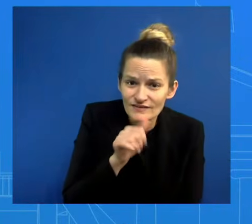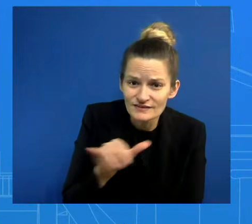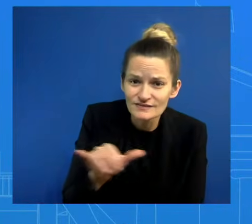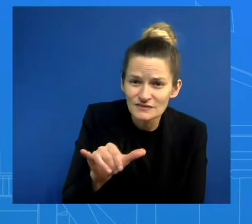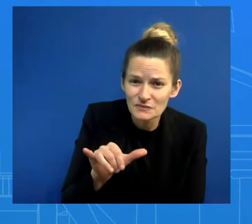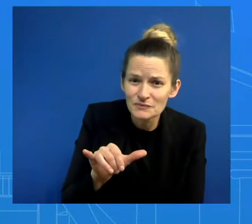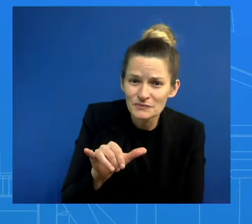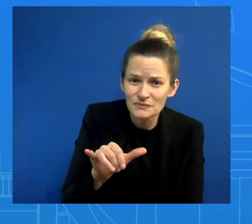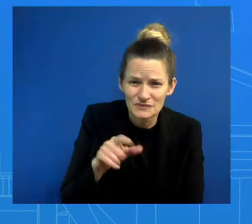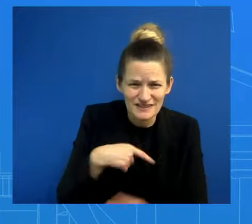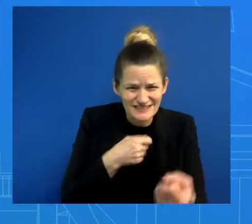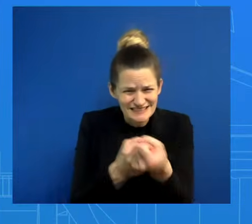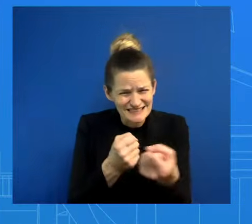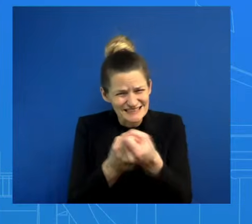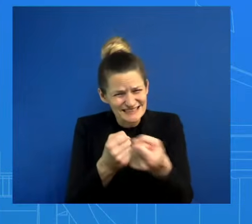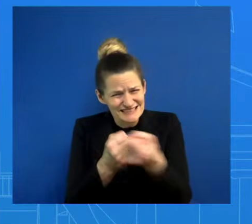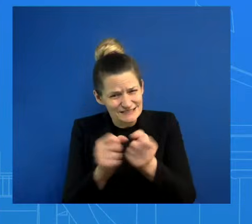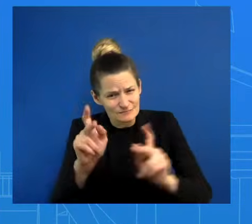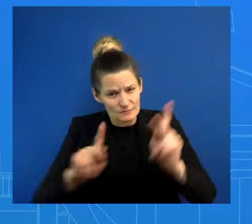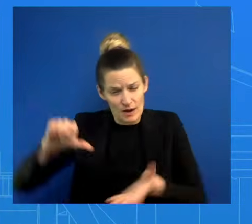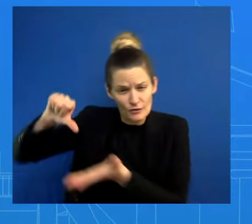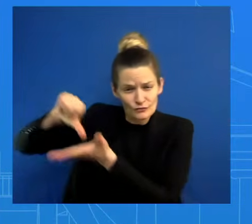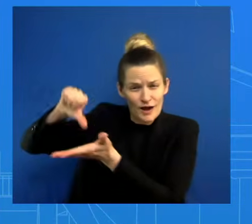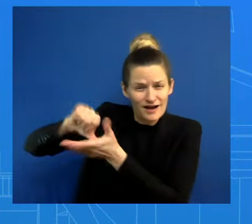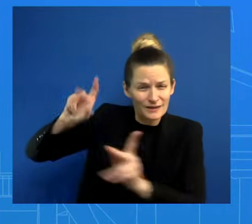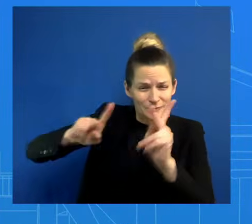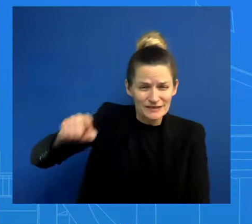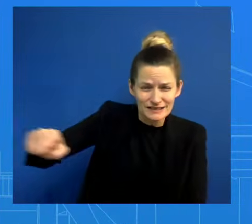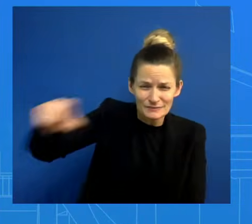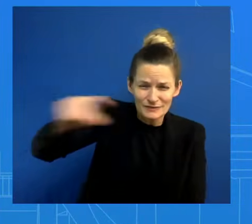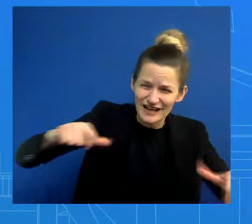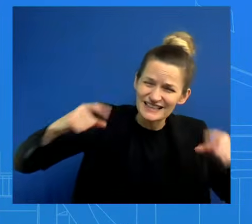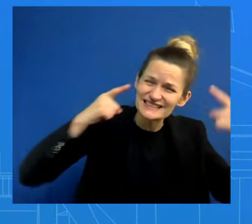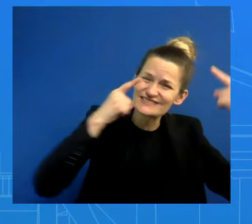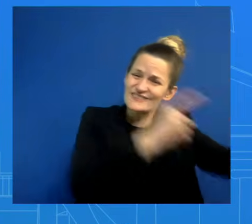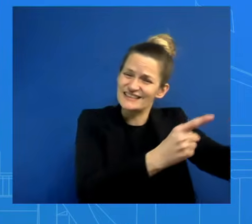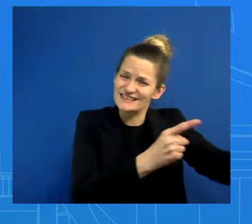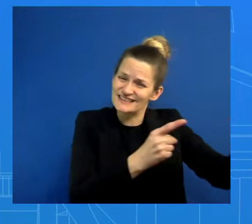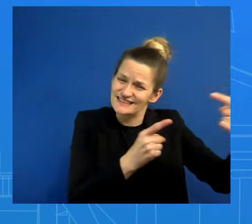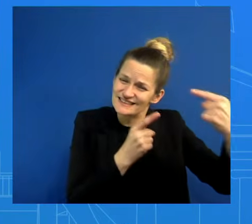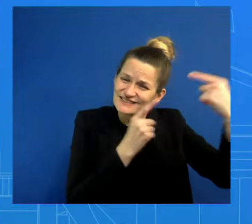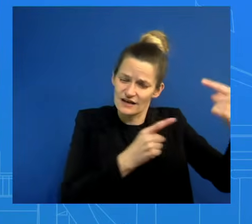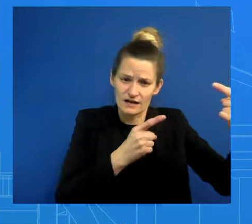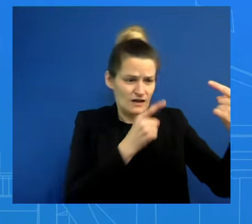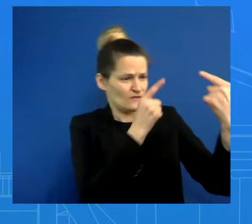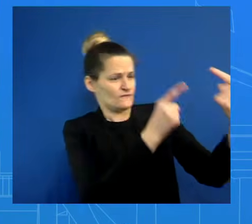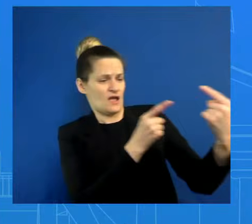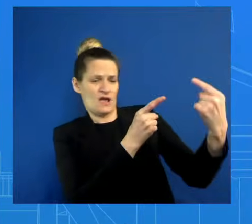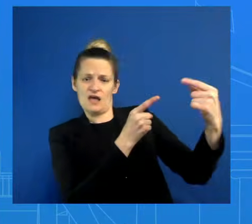their basic human rights. And we will continue to denounce that. The Press: Okay. And another question on Saudi, please.